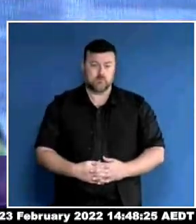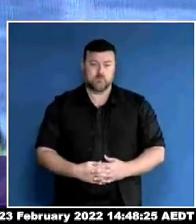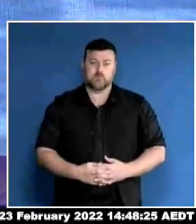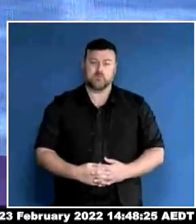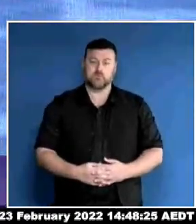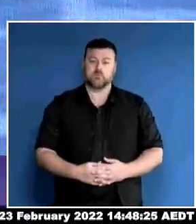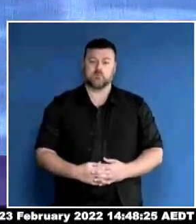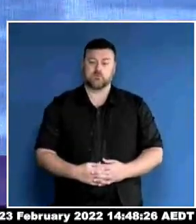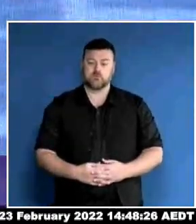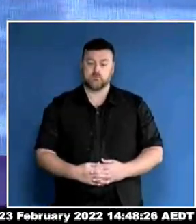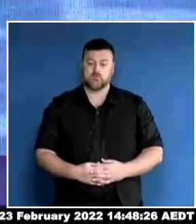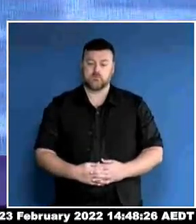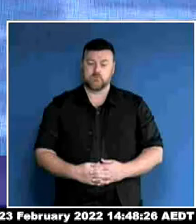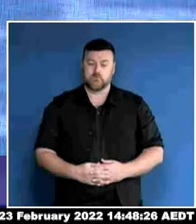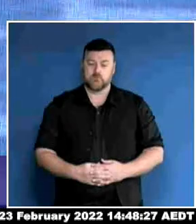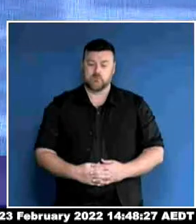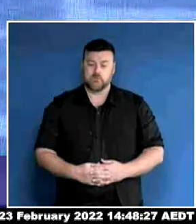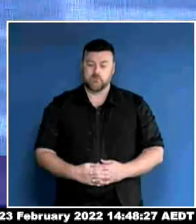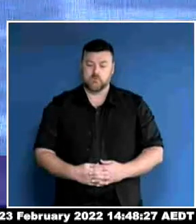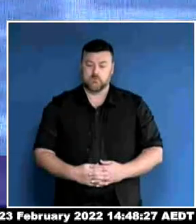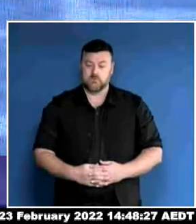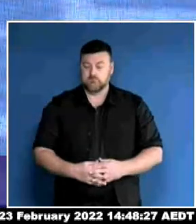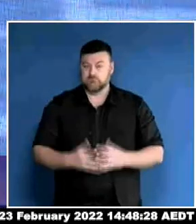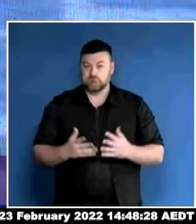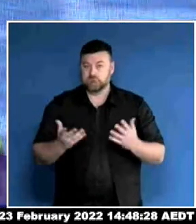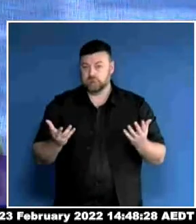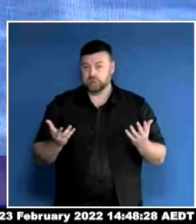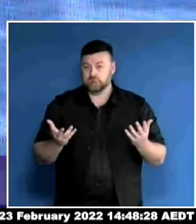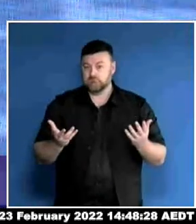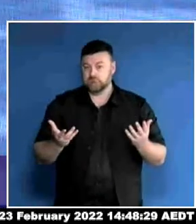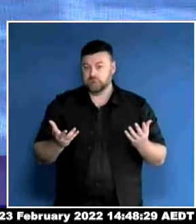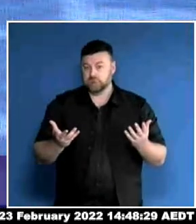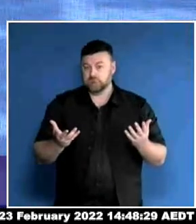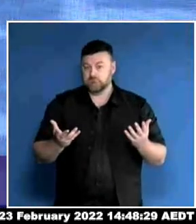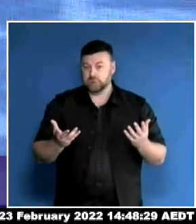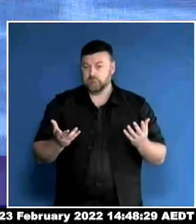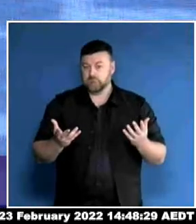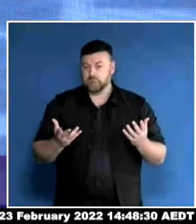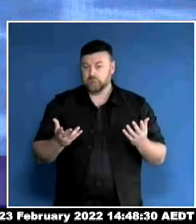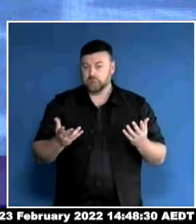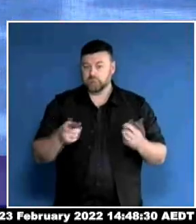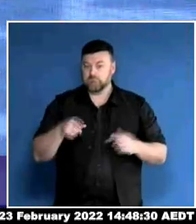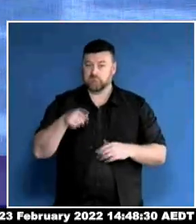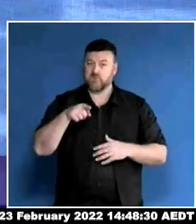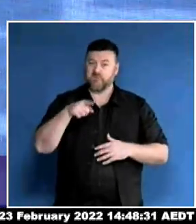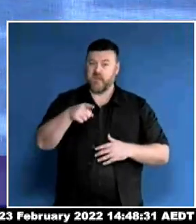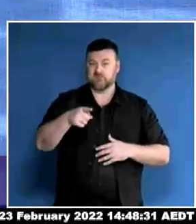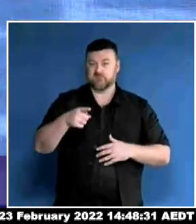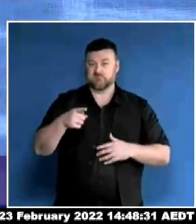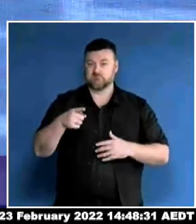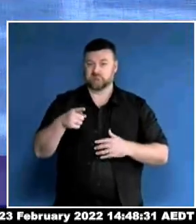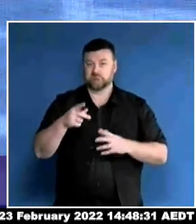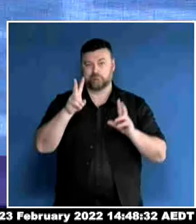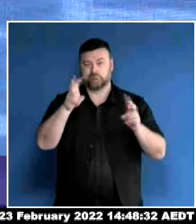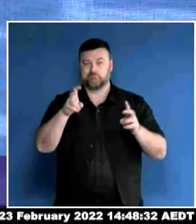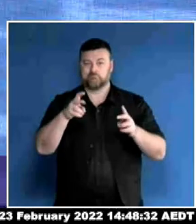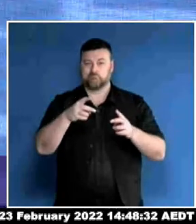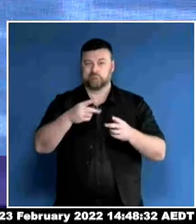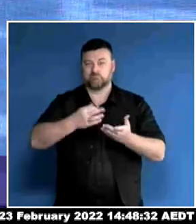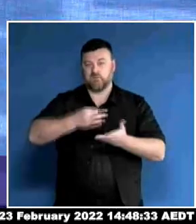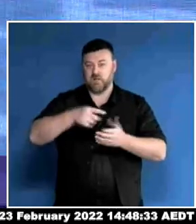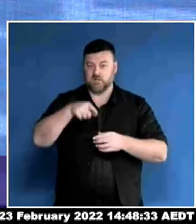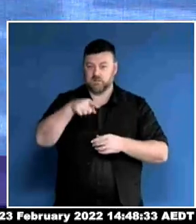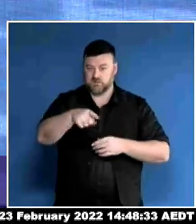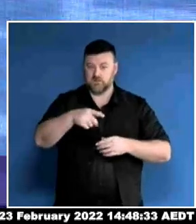Yes, that's the set-up that we have, and there's carpet partitions to